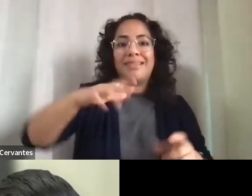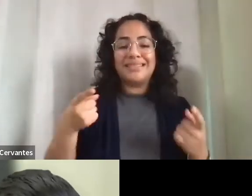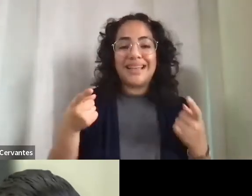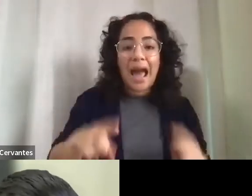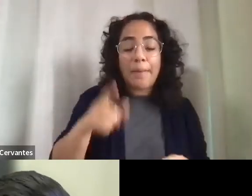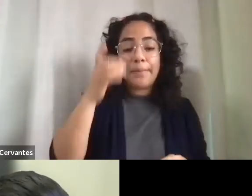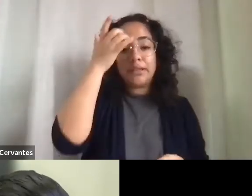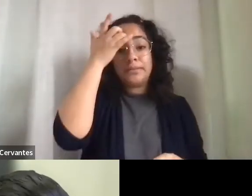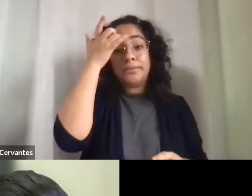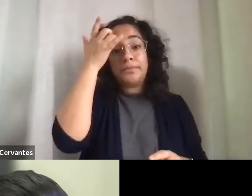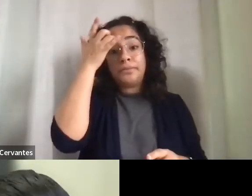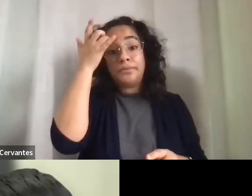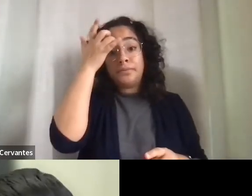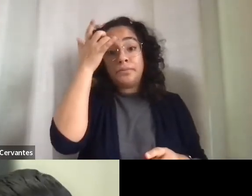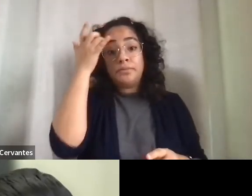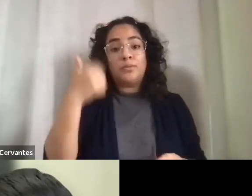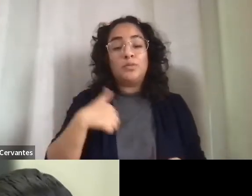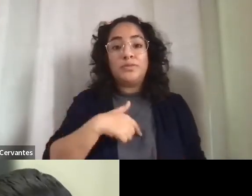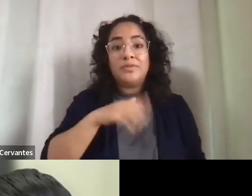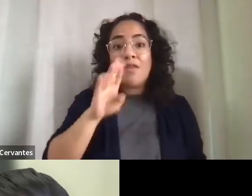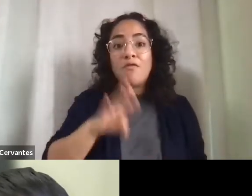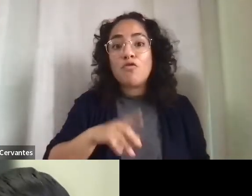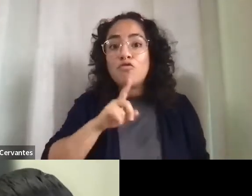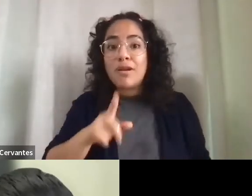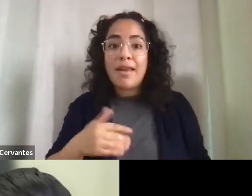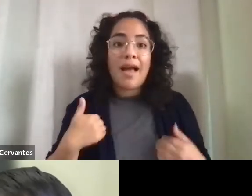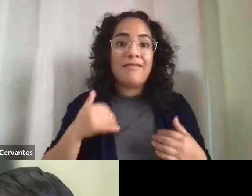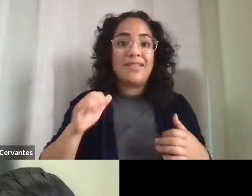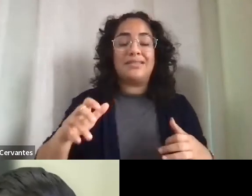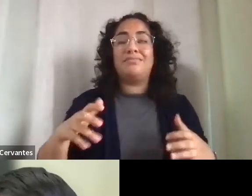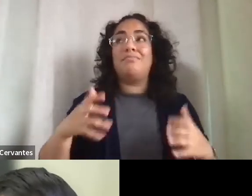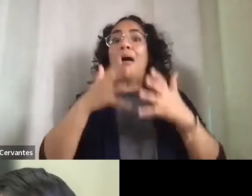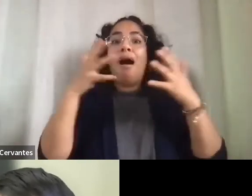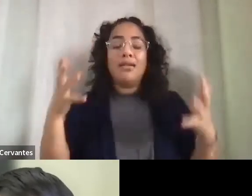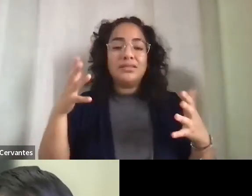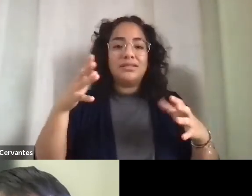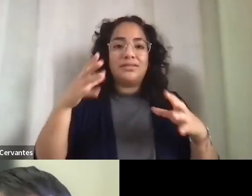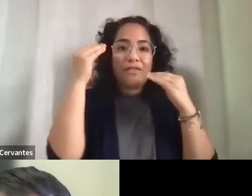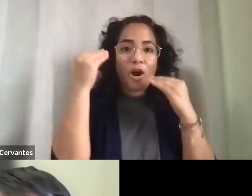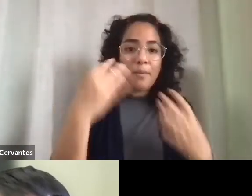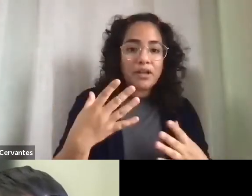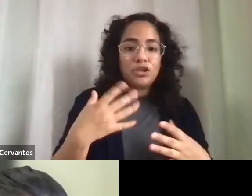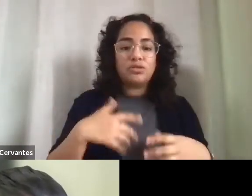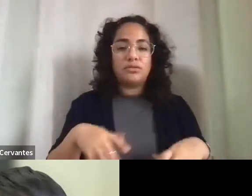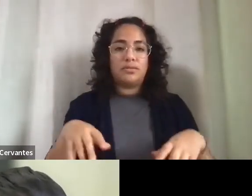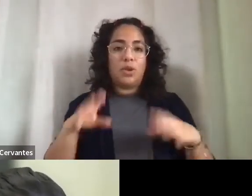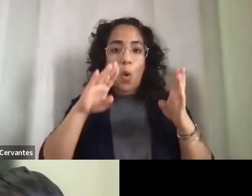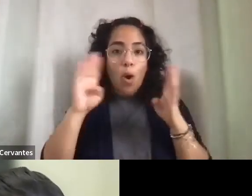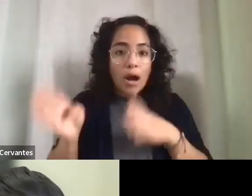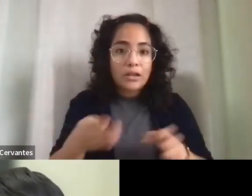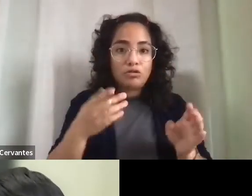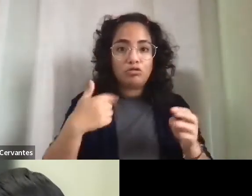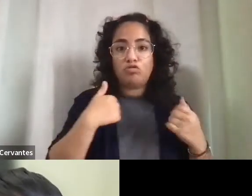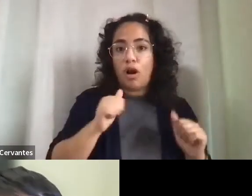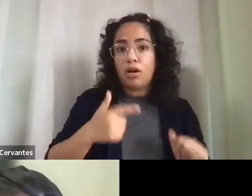we've never had this level of information and organization in understanding what what sets